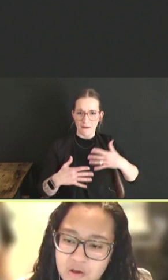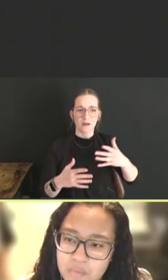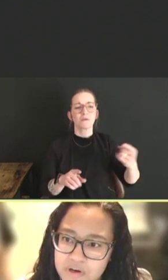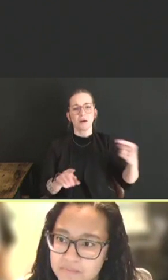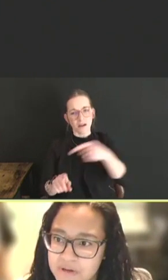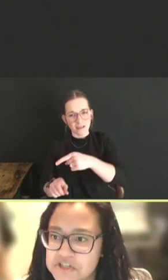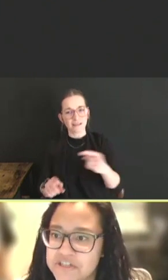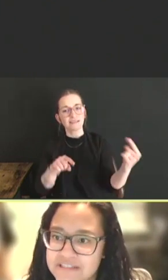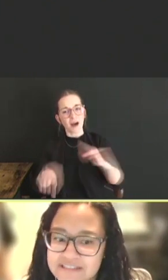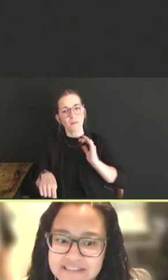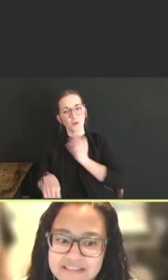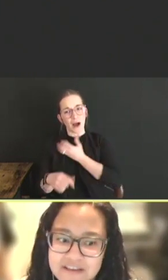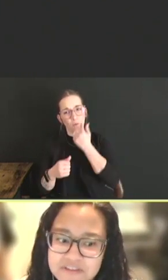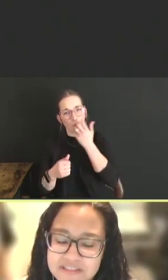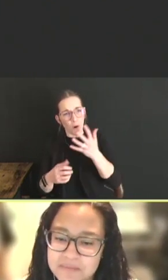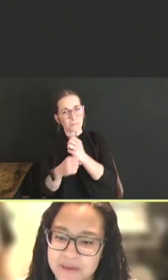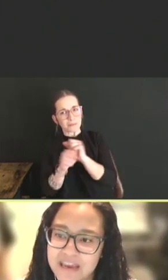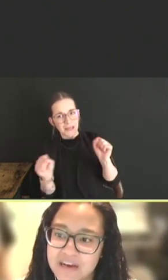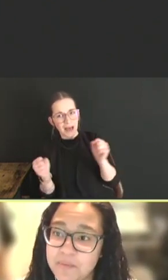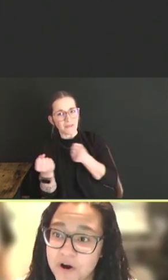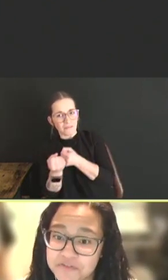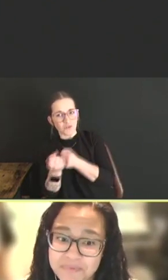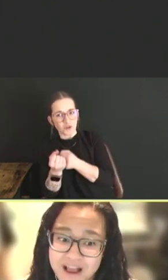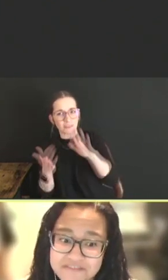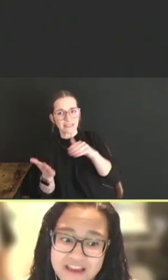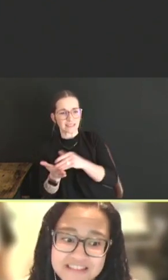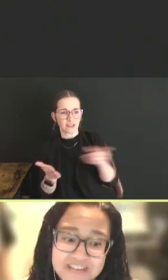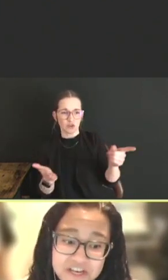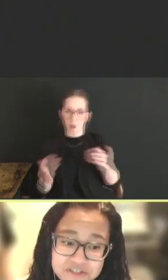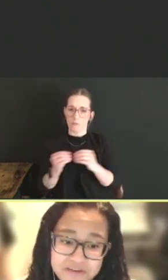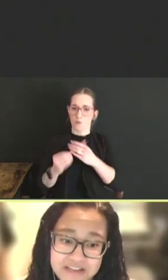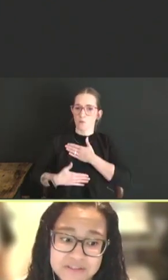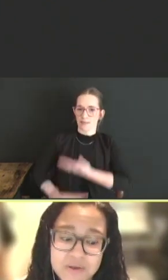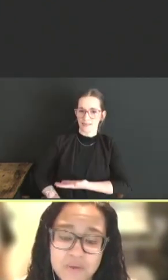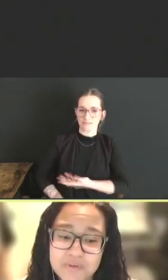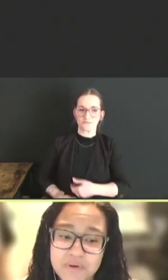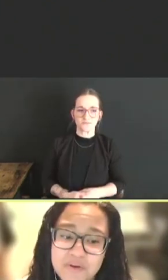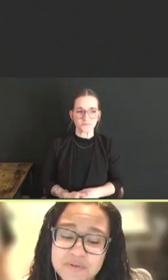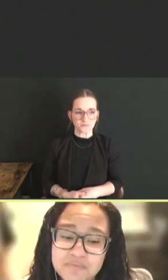One of the major successes of this campaign, apart from high vaccination rates, was also